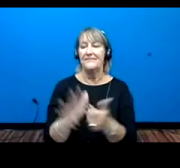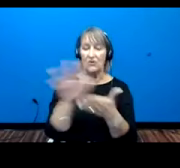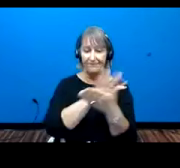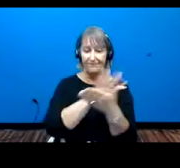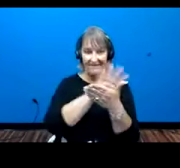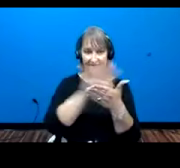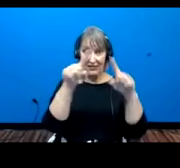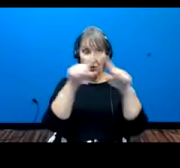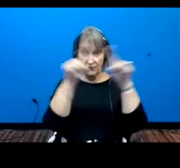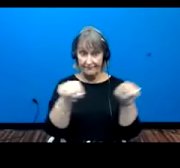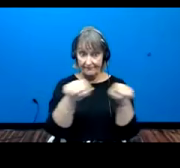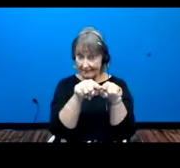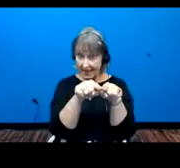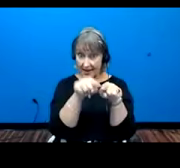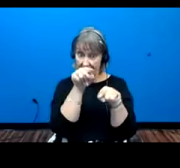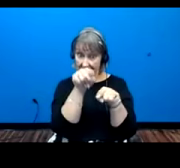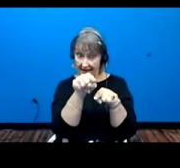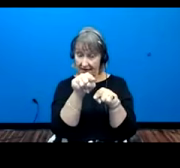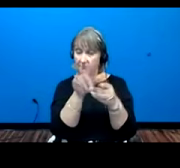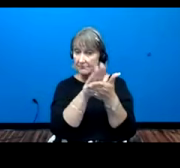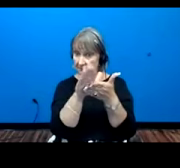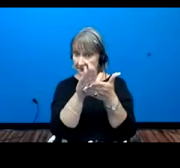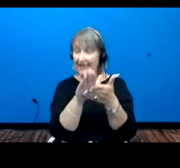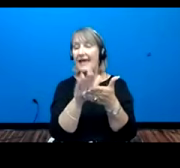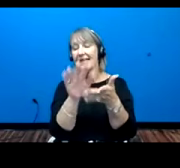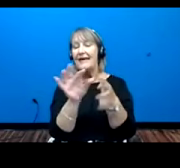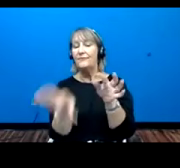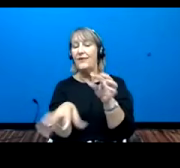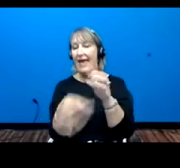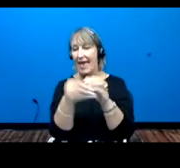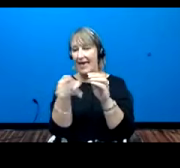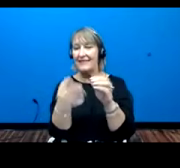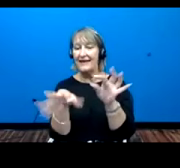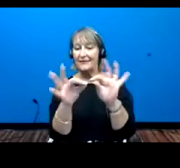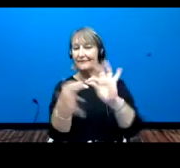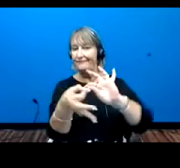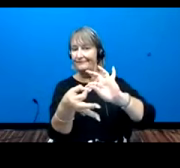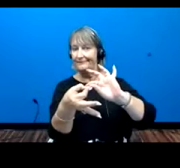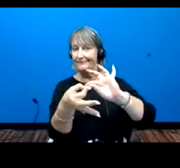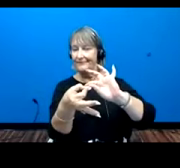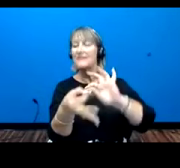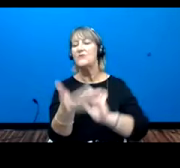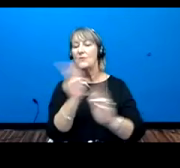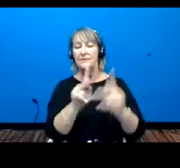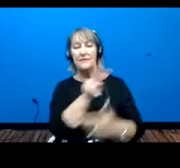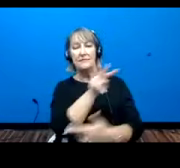making sure that that's clean and that's something that folks that need the video can absolutely recognize.